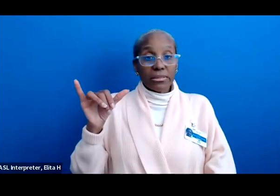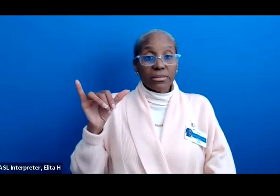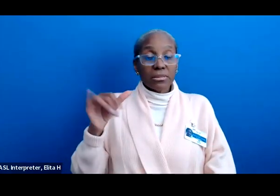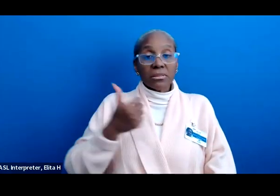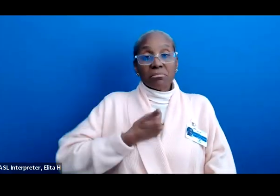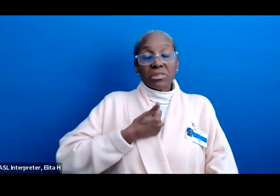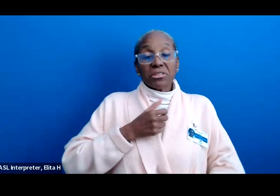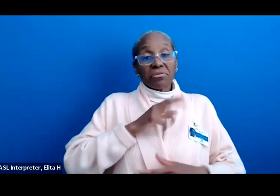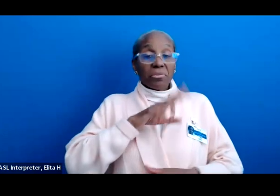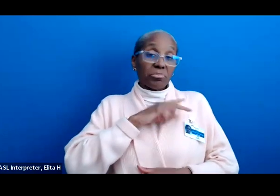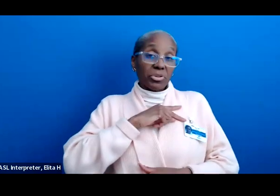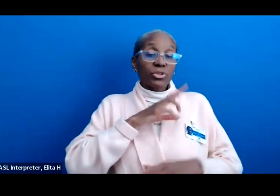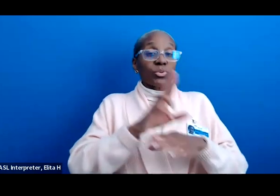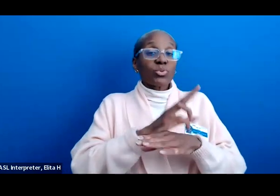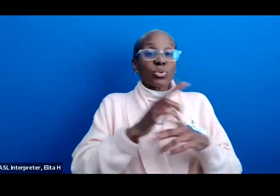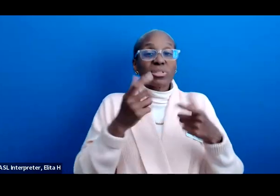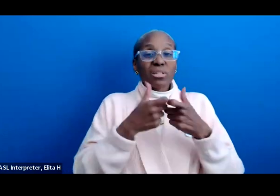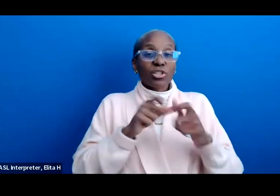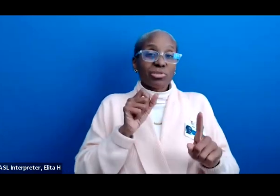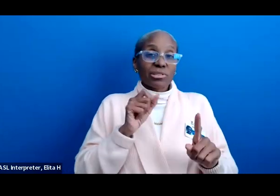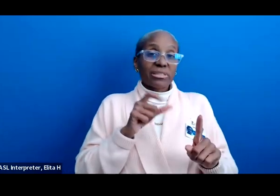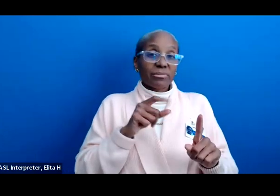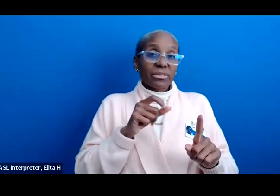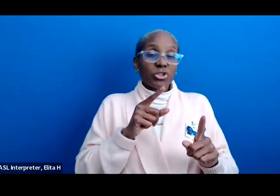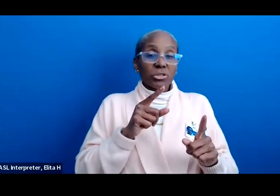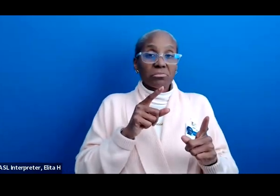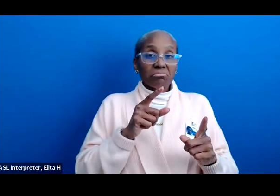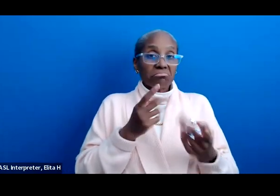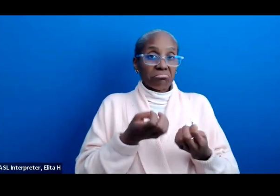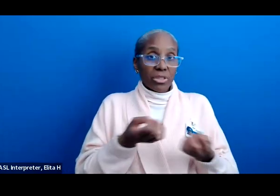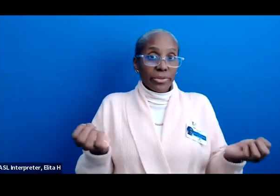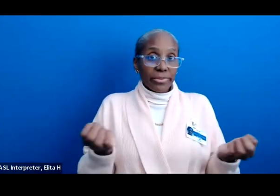personally, I would try one of these electrical stimulation devices on